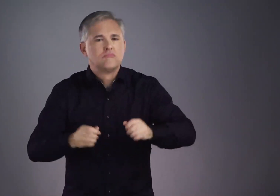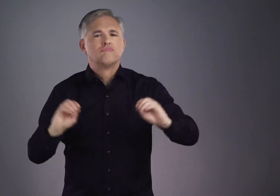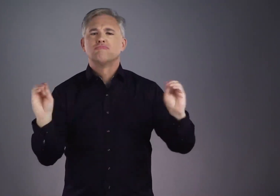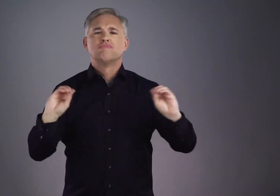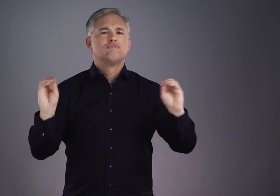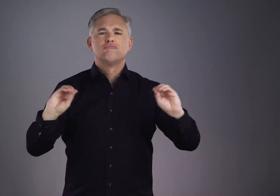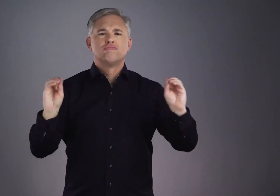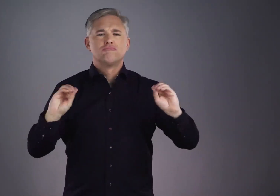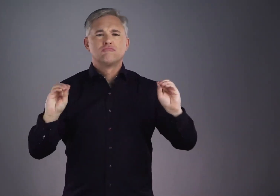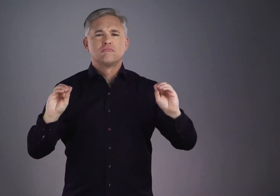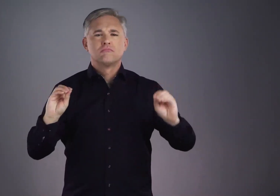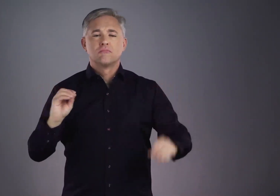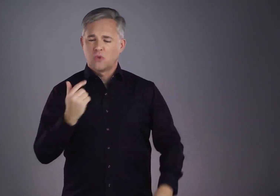than its own conscience.